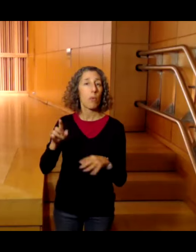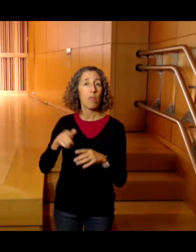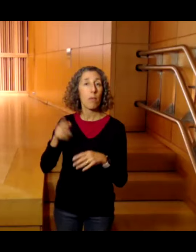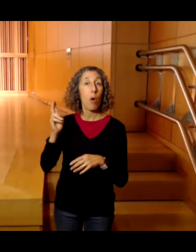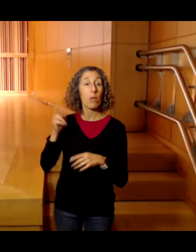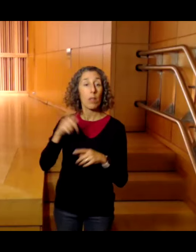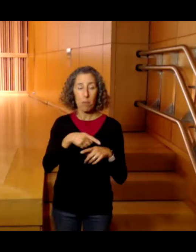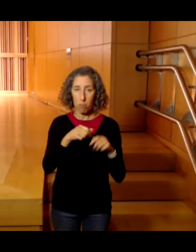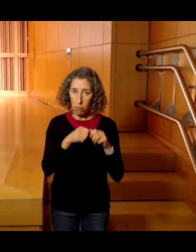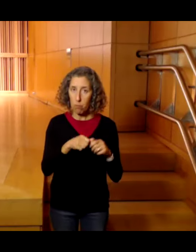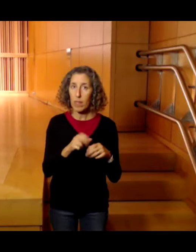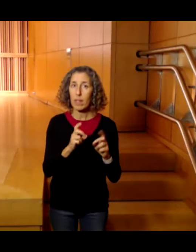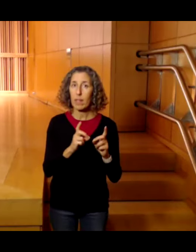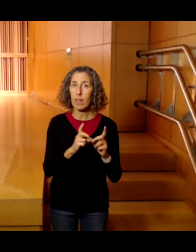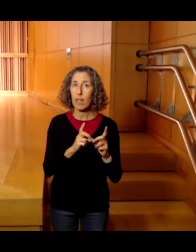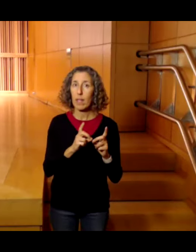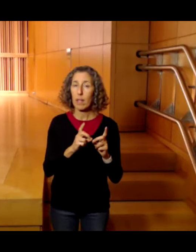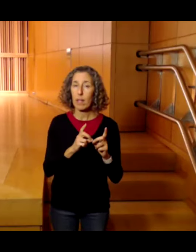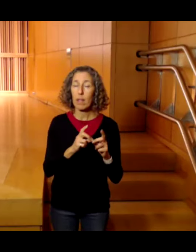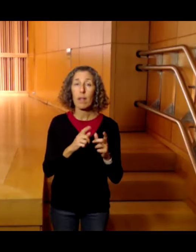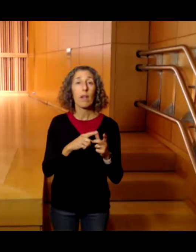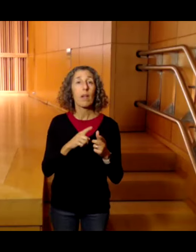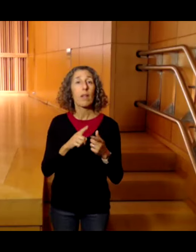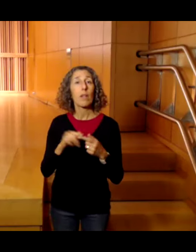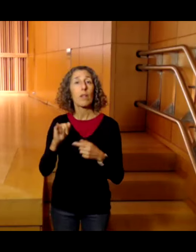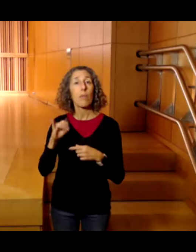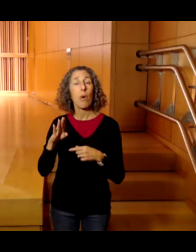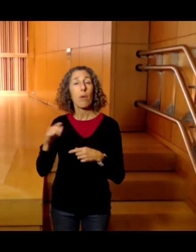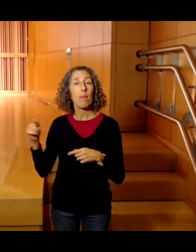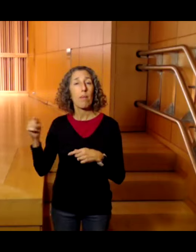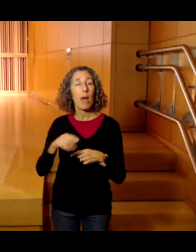It ended, however, soon after Baldwin returned to bury his father.